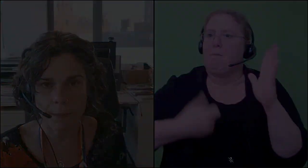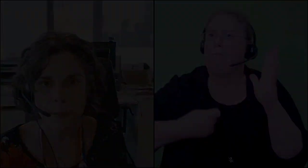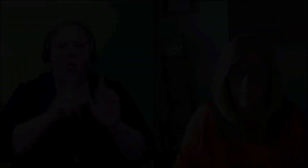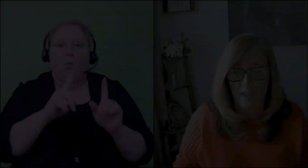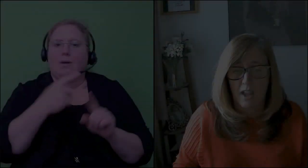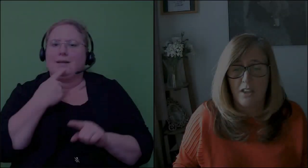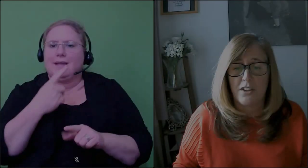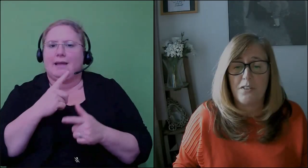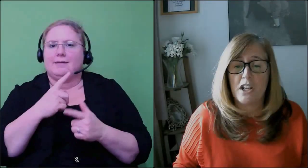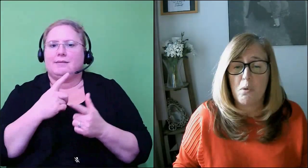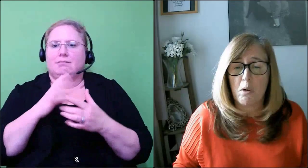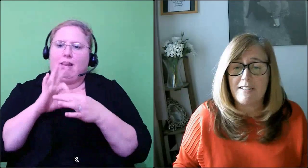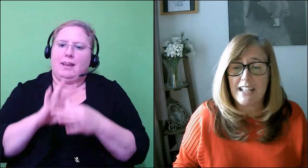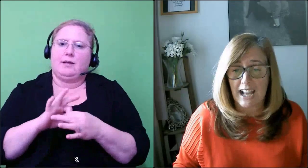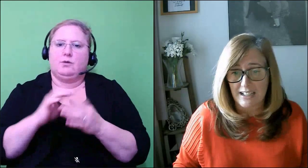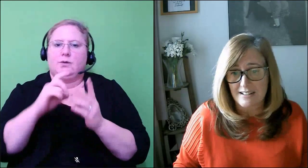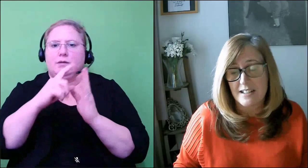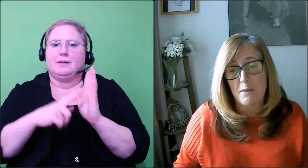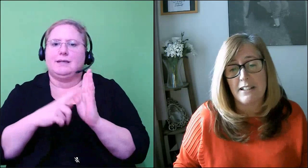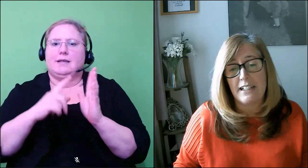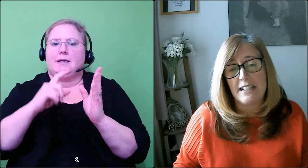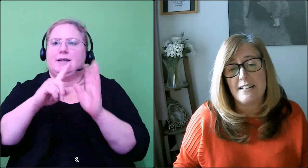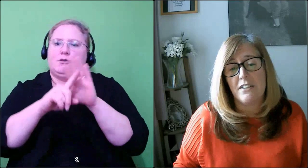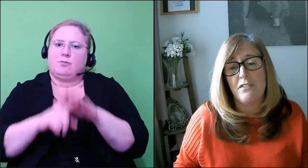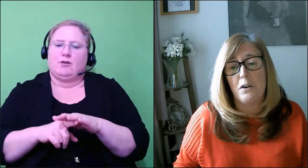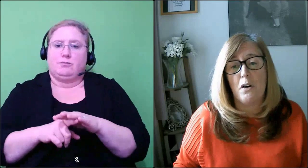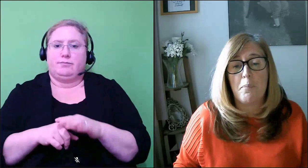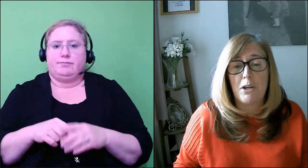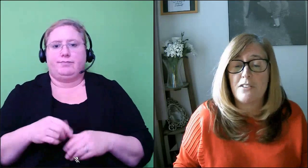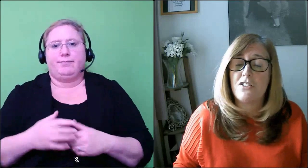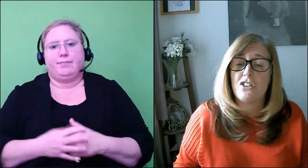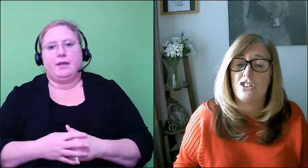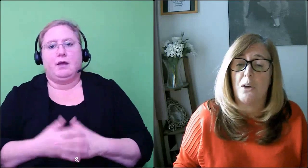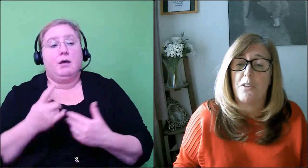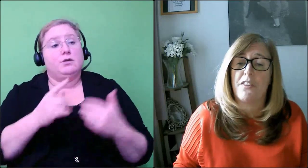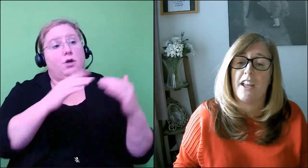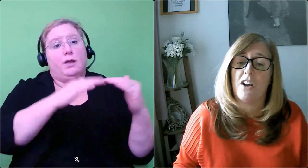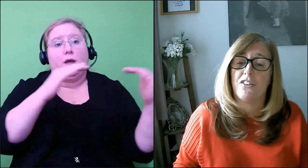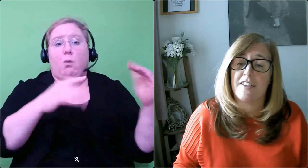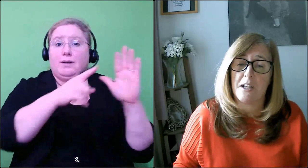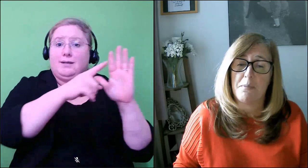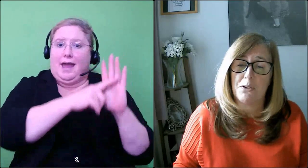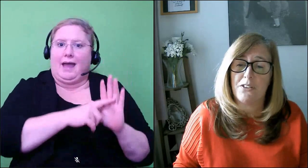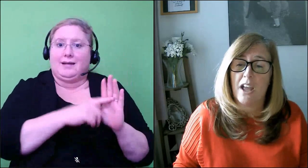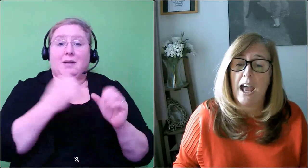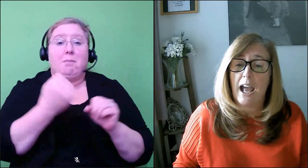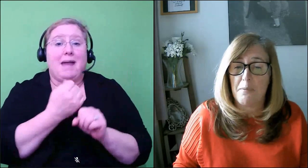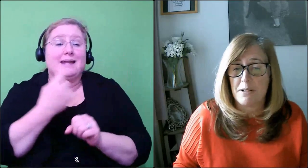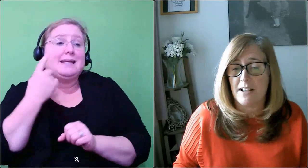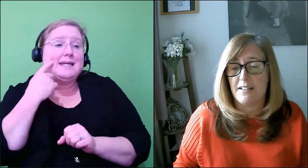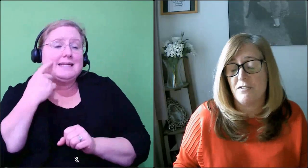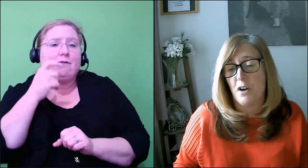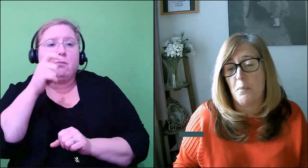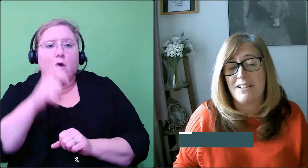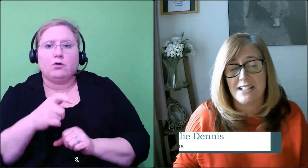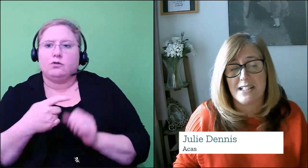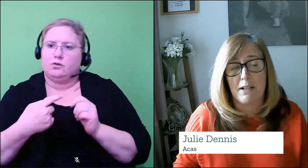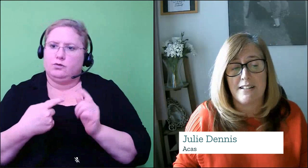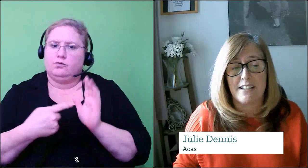So the Equality Act has made it easier for a person to show that they are disabled and